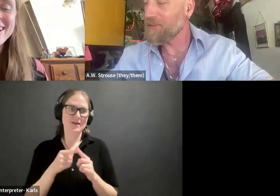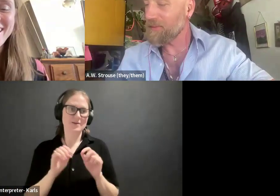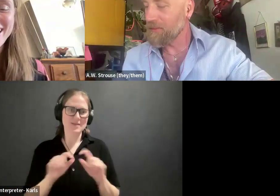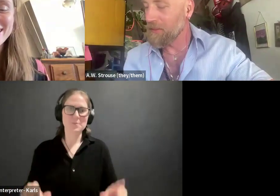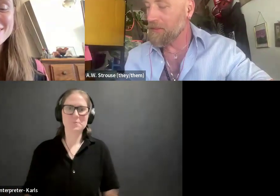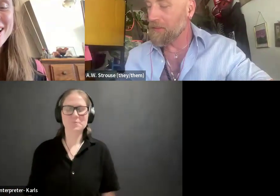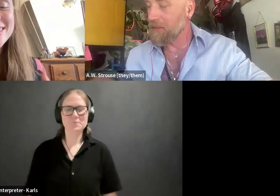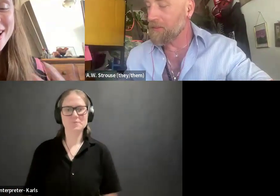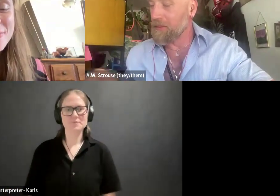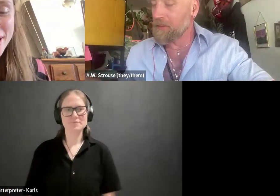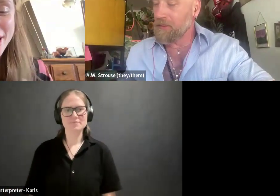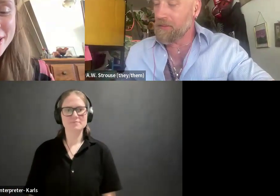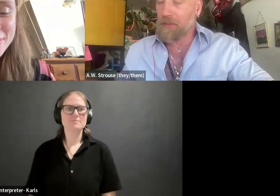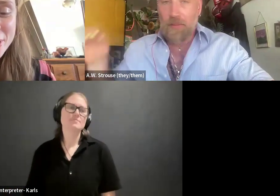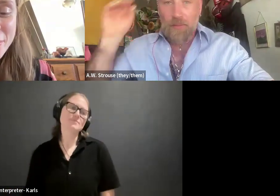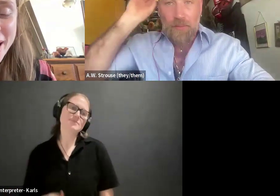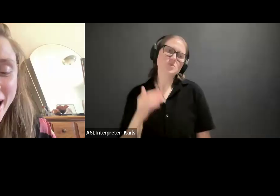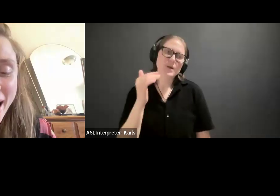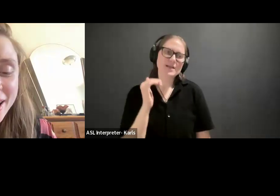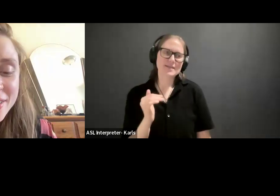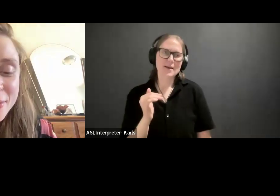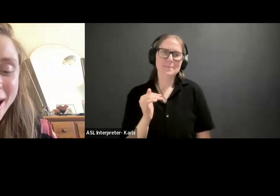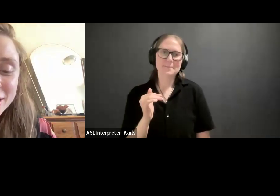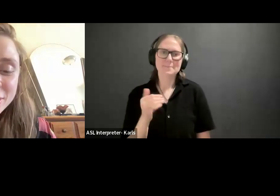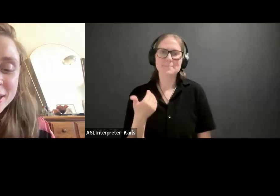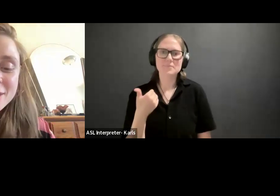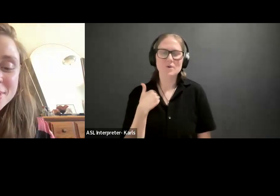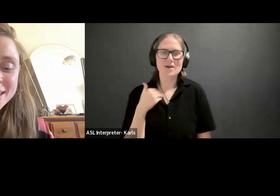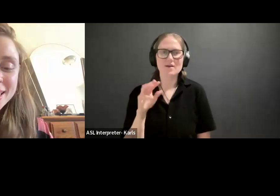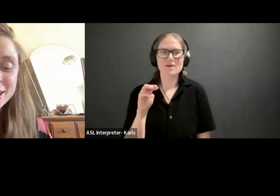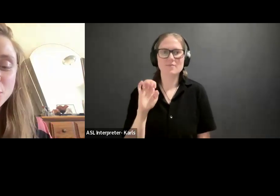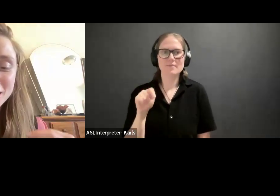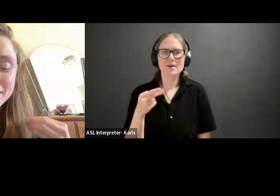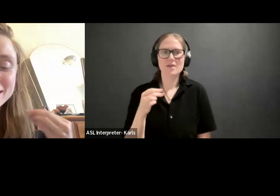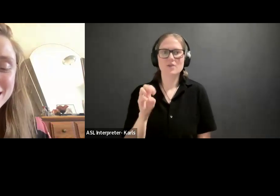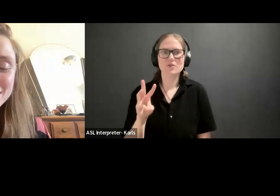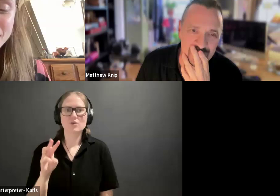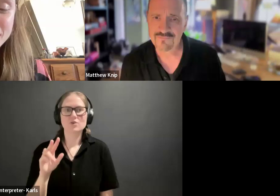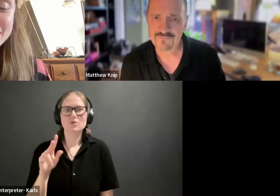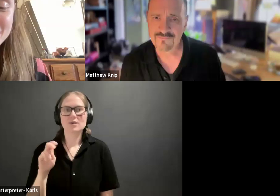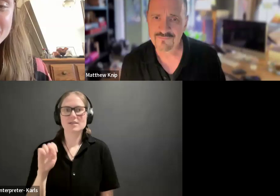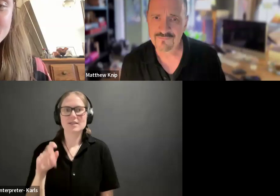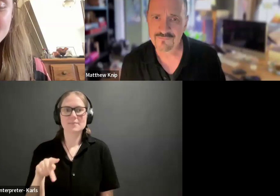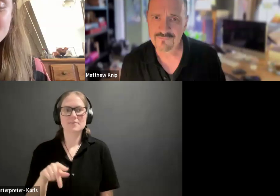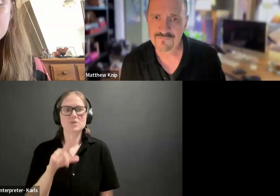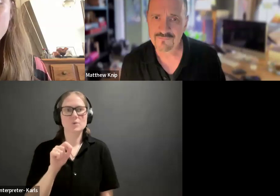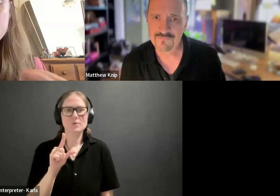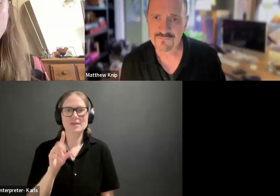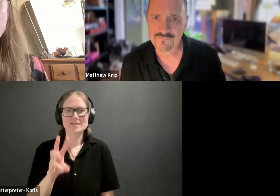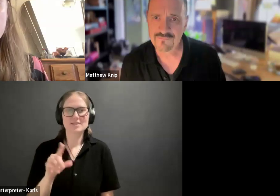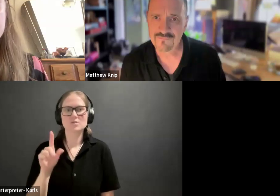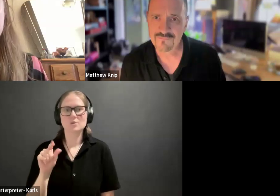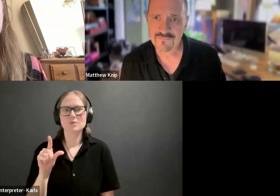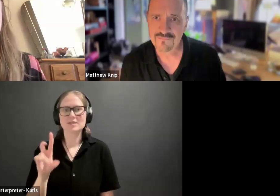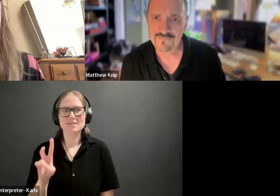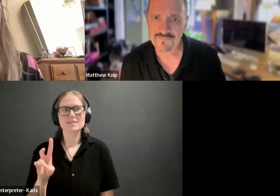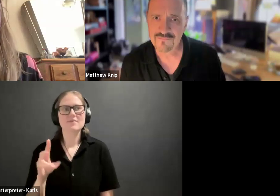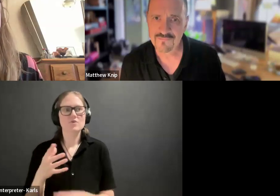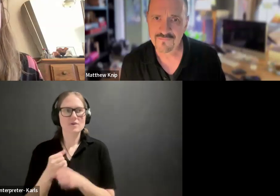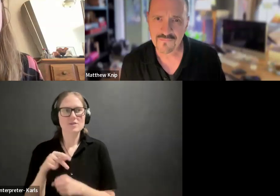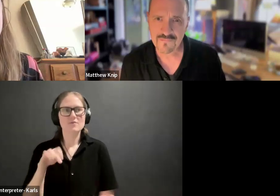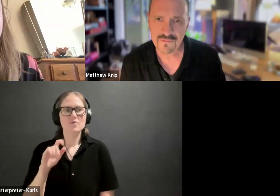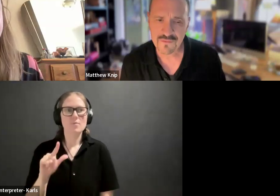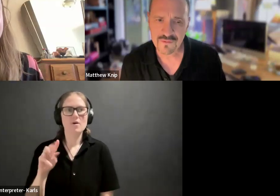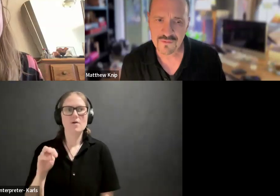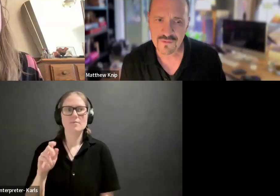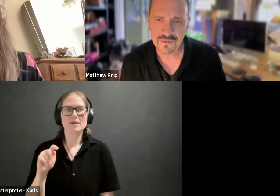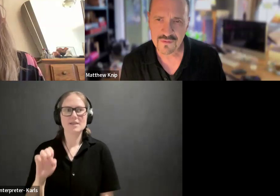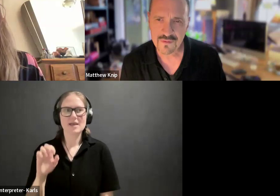Alright, so next up, um, we have Matthew Knip, the 2026-2027 recipient of the Paul Manette Roger Horowitz Dissertation Prize.